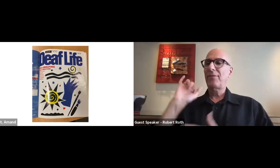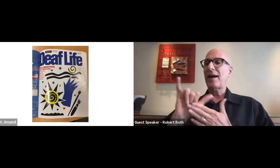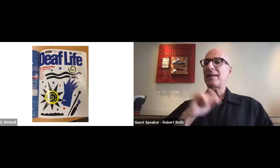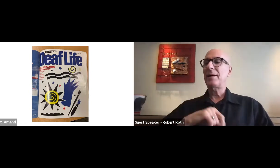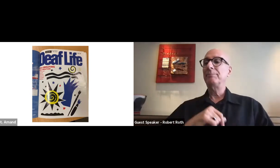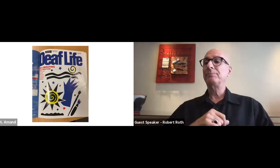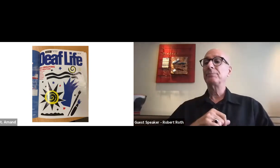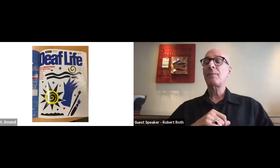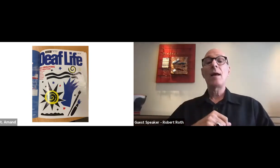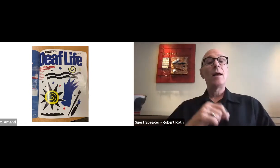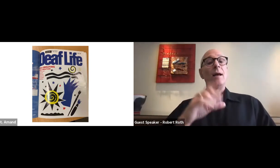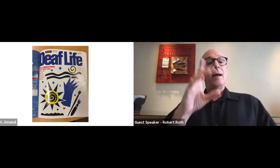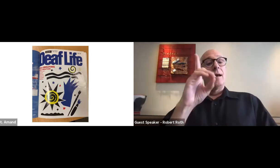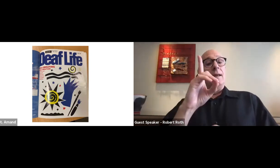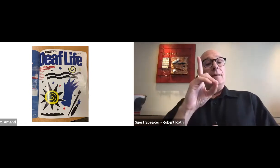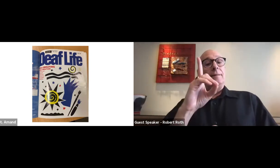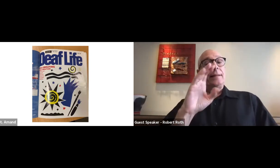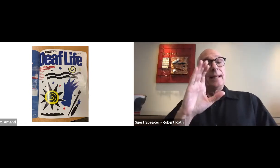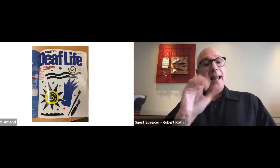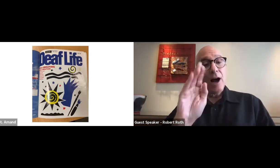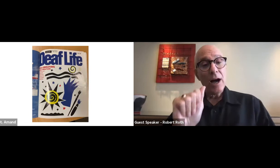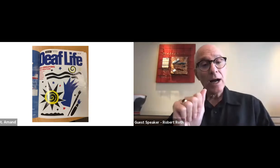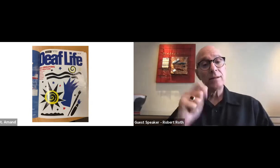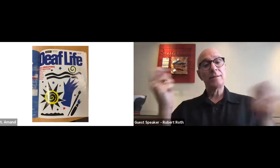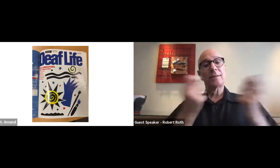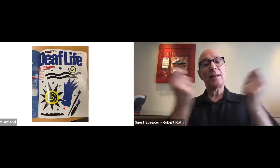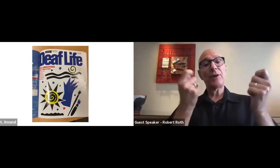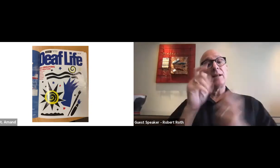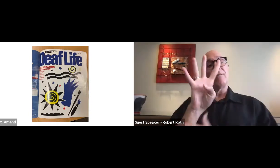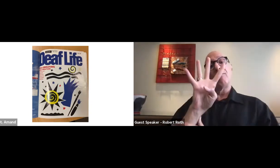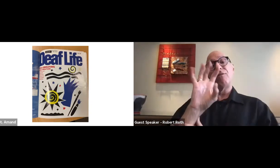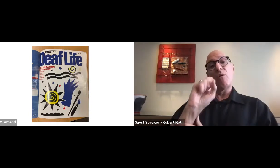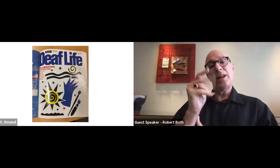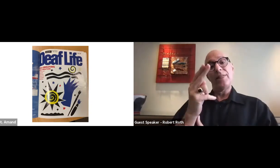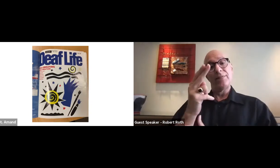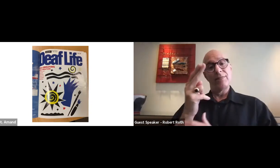I was...employed by DCARA back at the time,